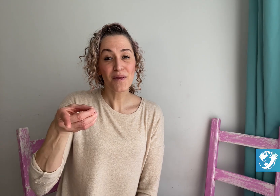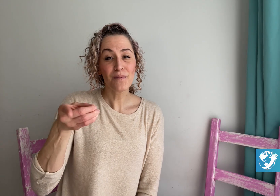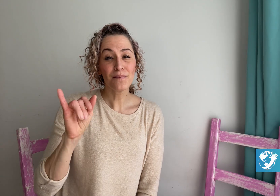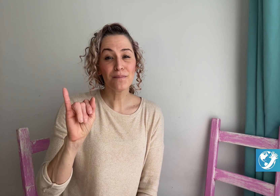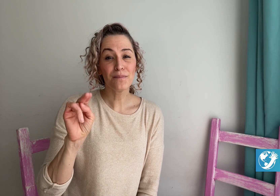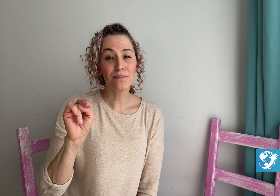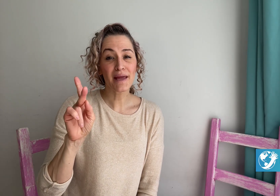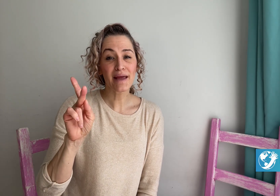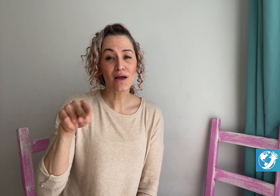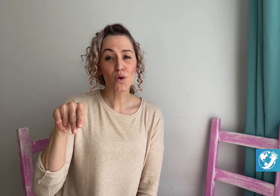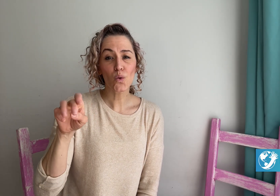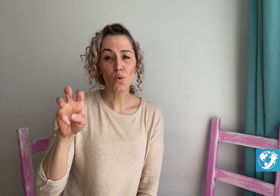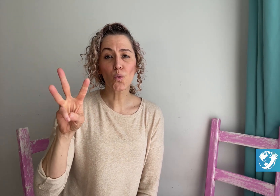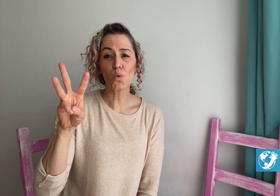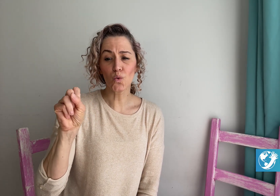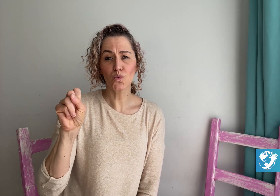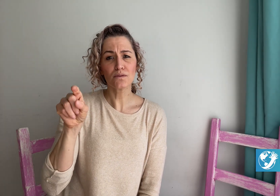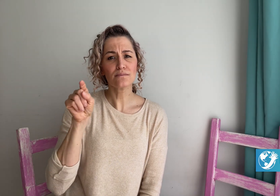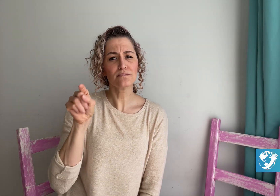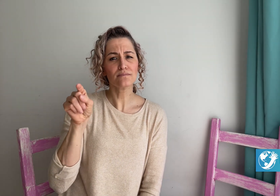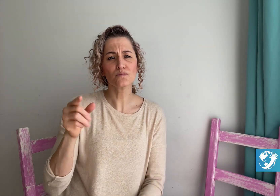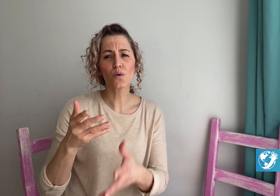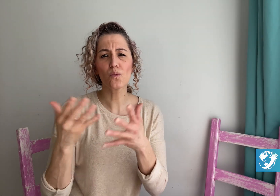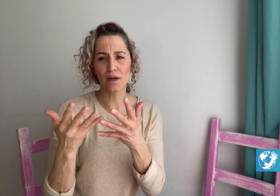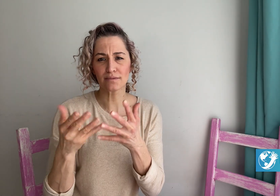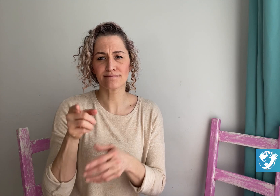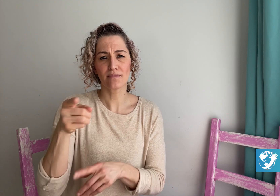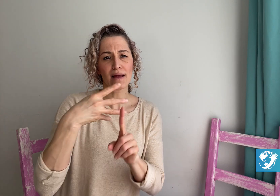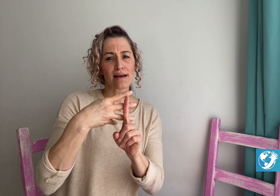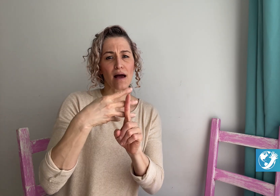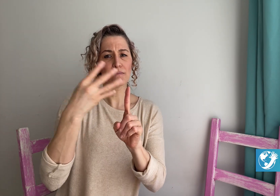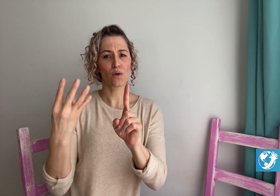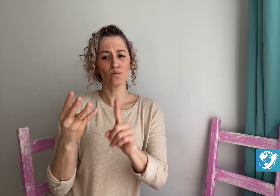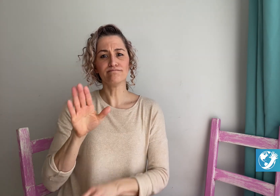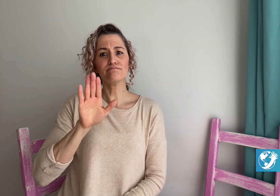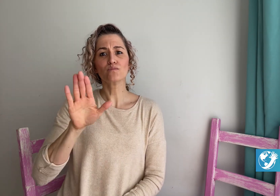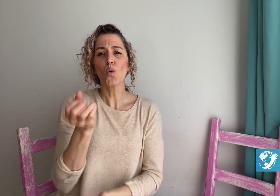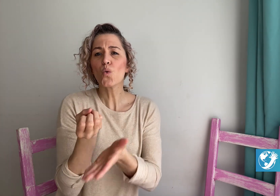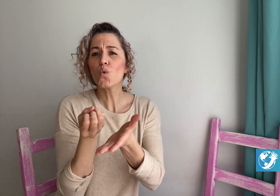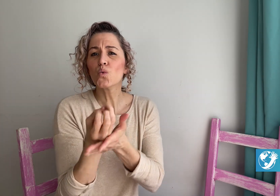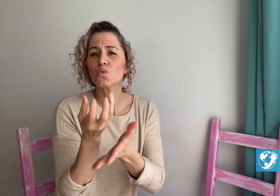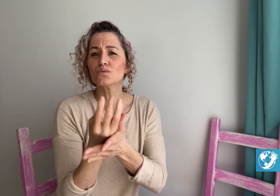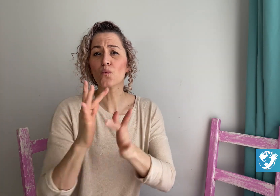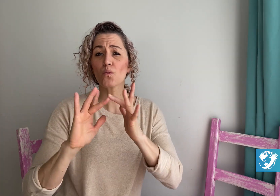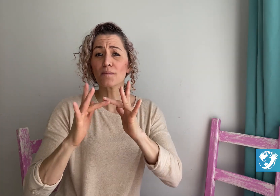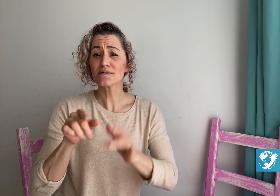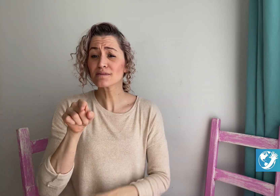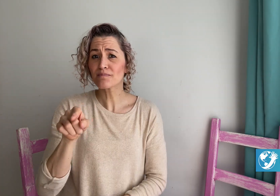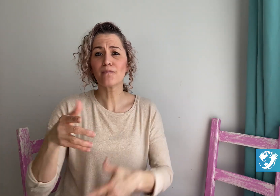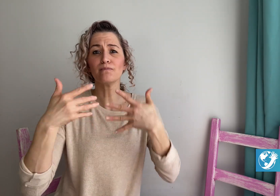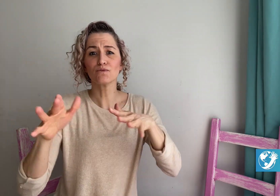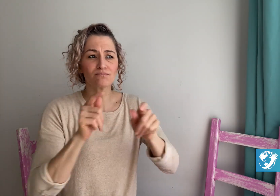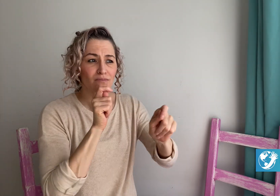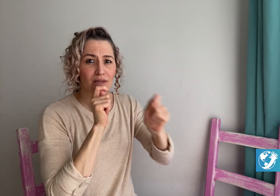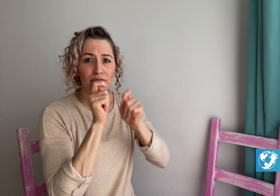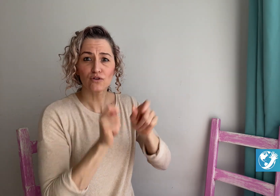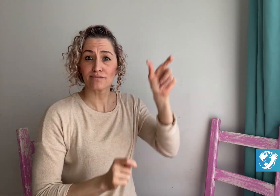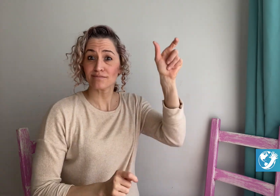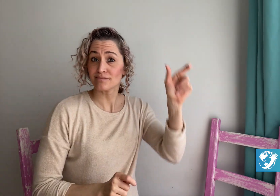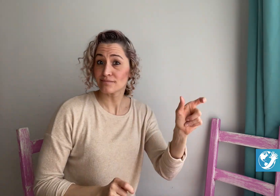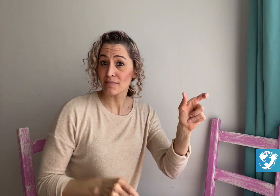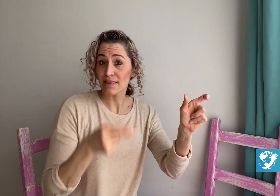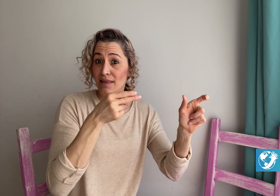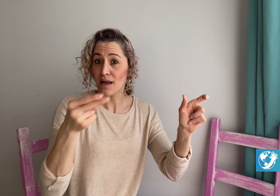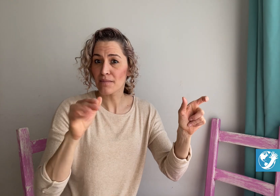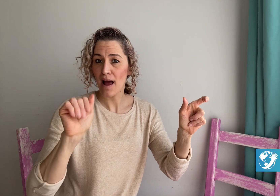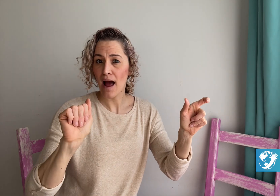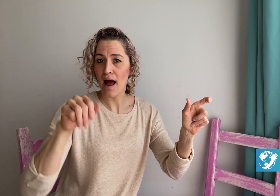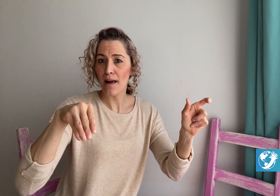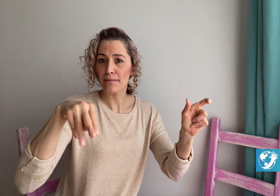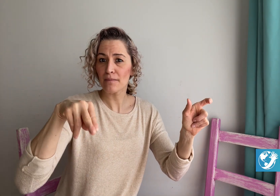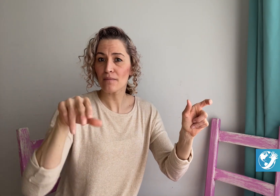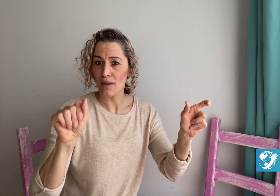PinkNews, an LGBTQ+ news website interviewed Amna,